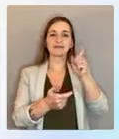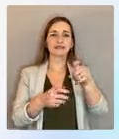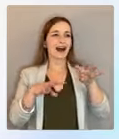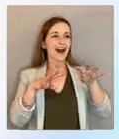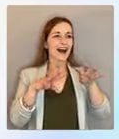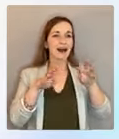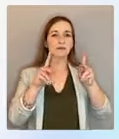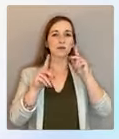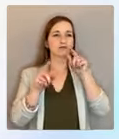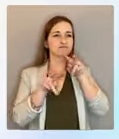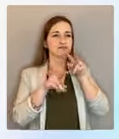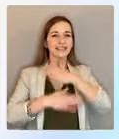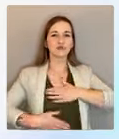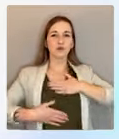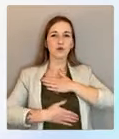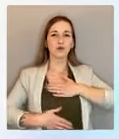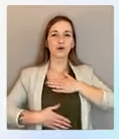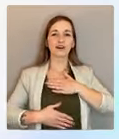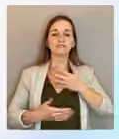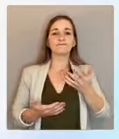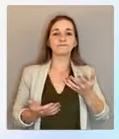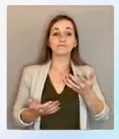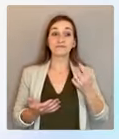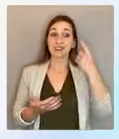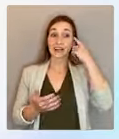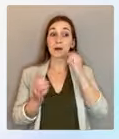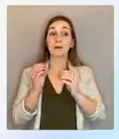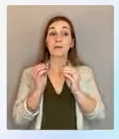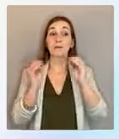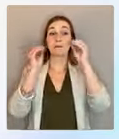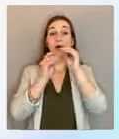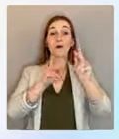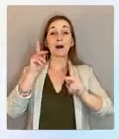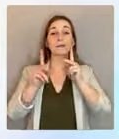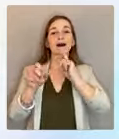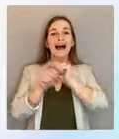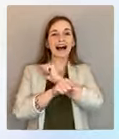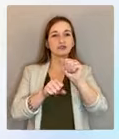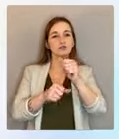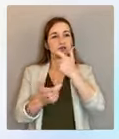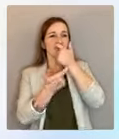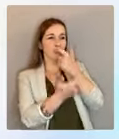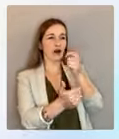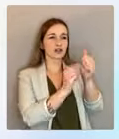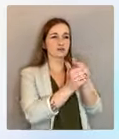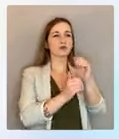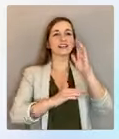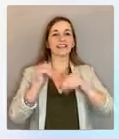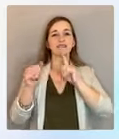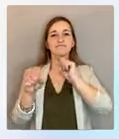You need something that people are gonna wanna watch, because I think, honestly, there's probably... More people spend more time